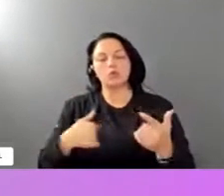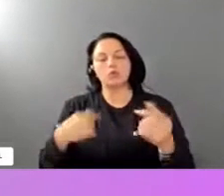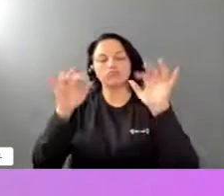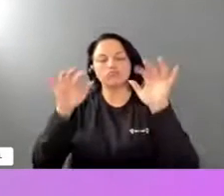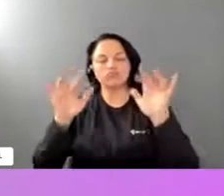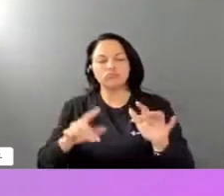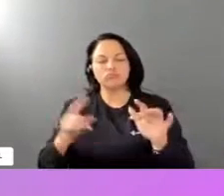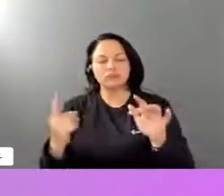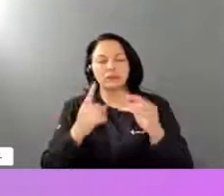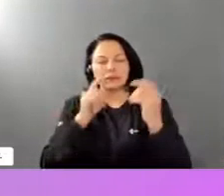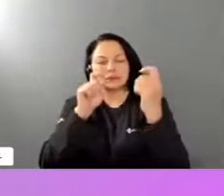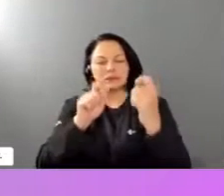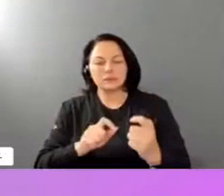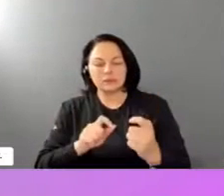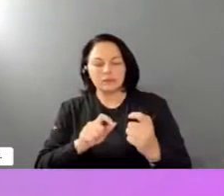the ex con. And we let the